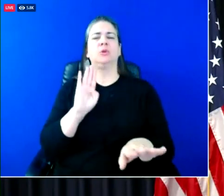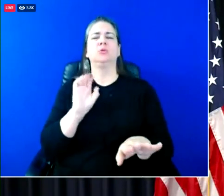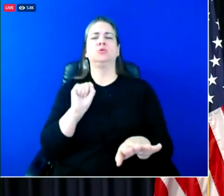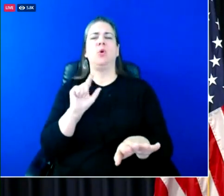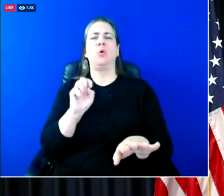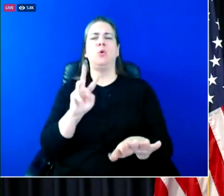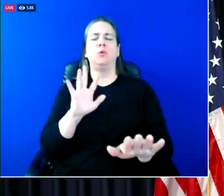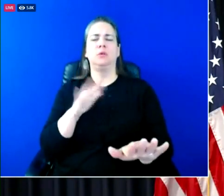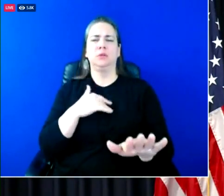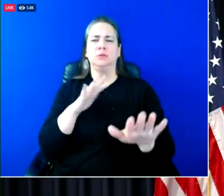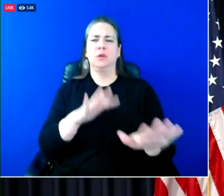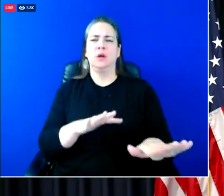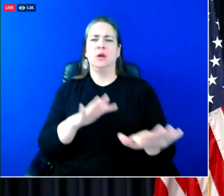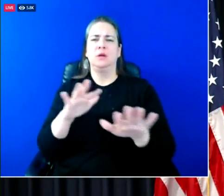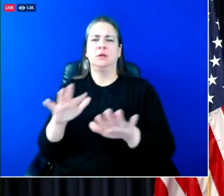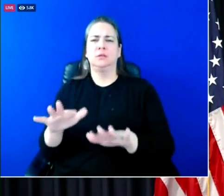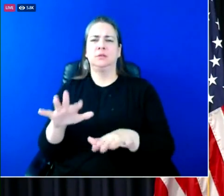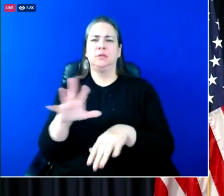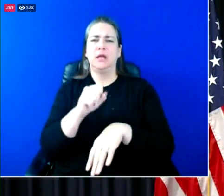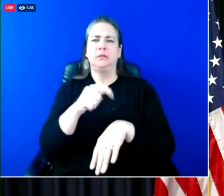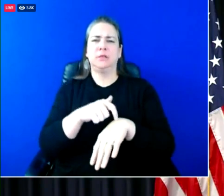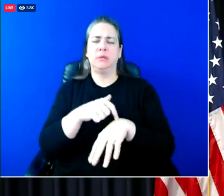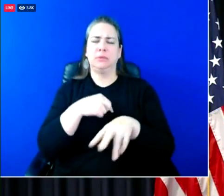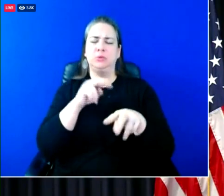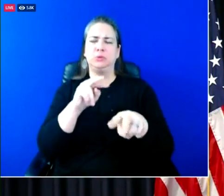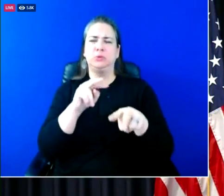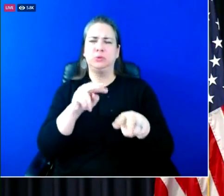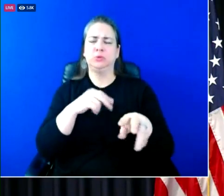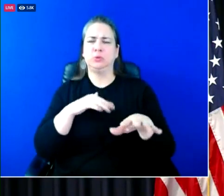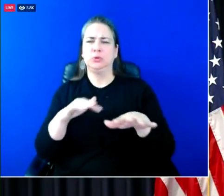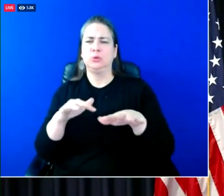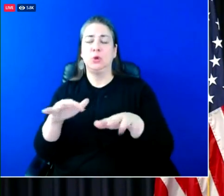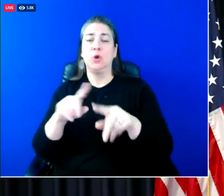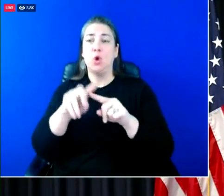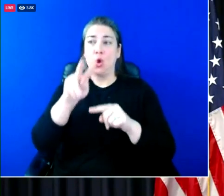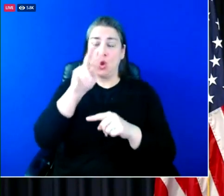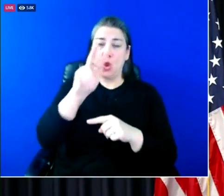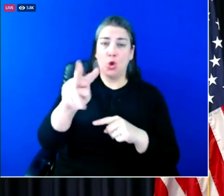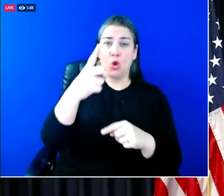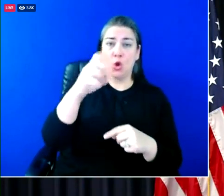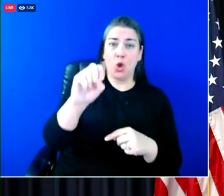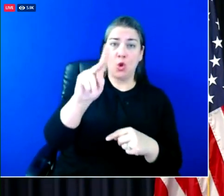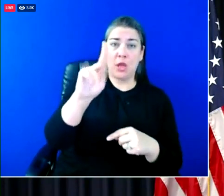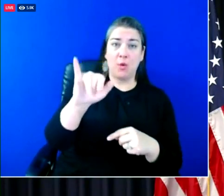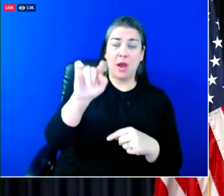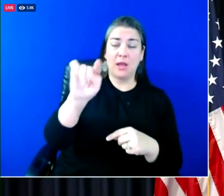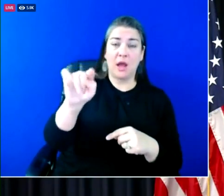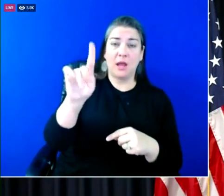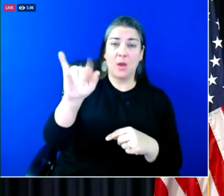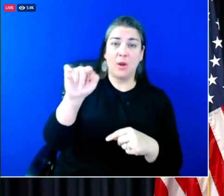check road conditions before you leave at go k y dot k y dot gov Icing is